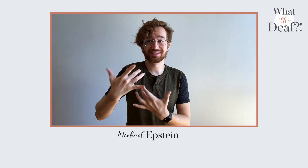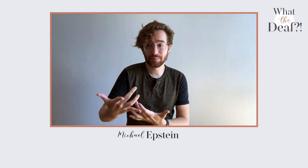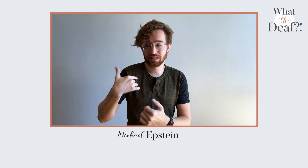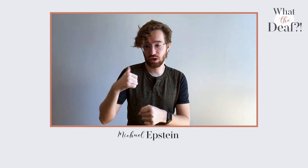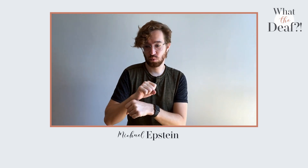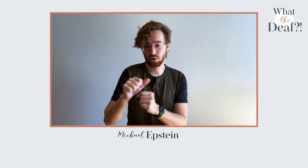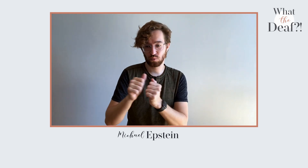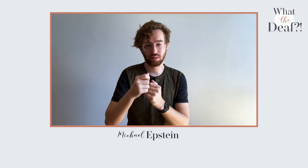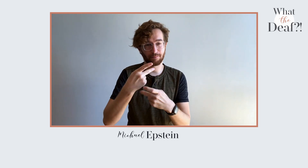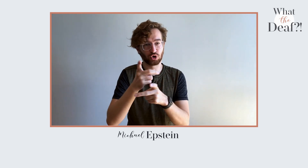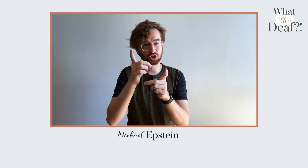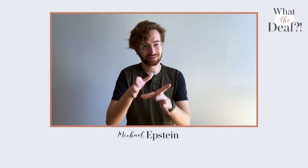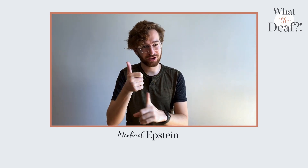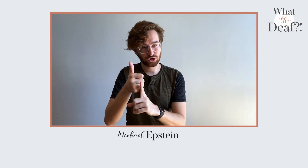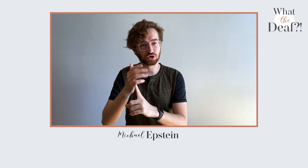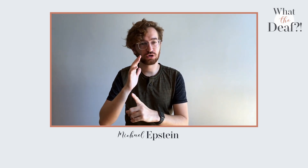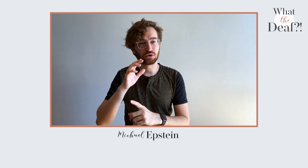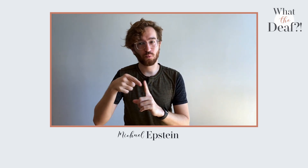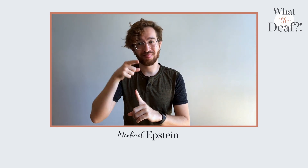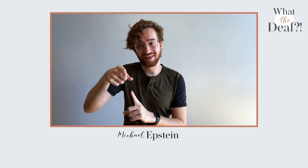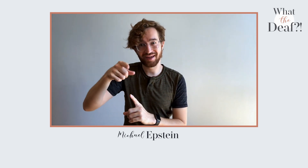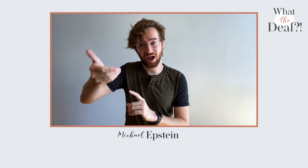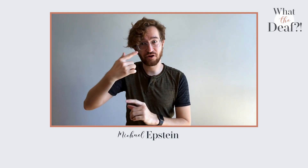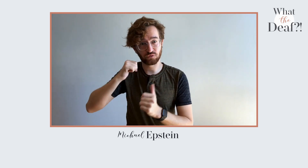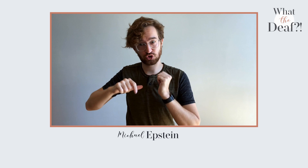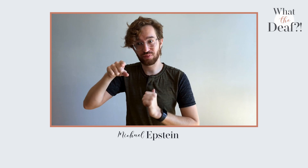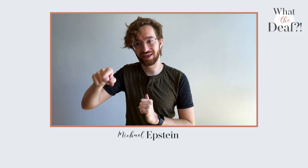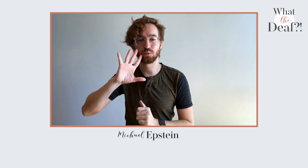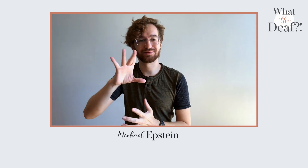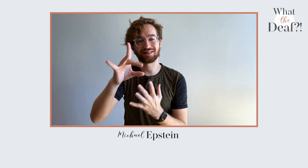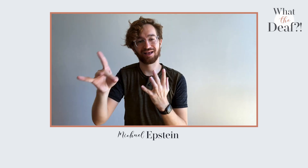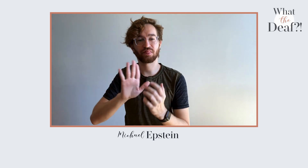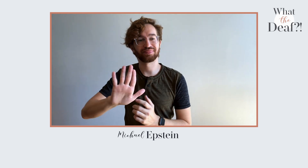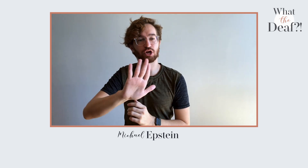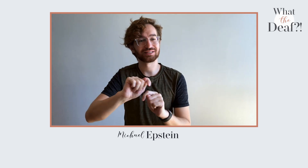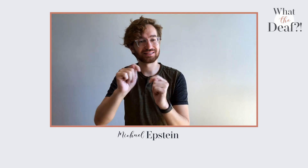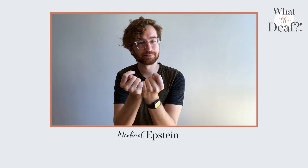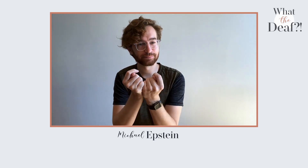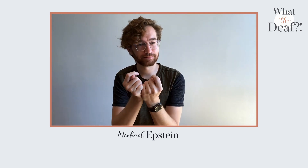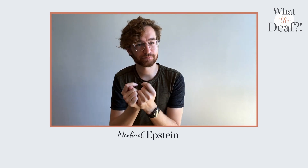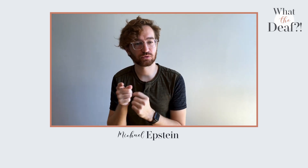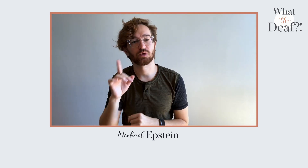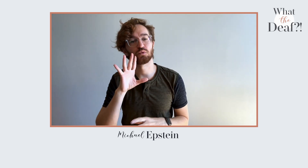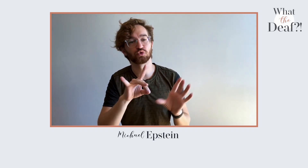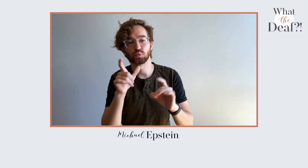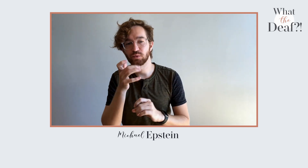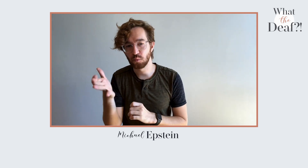Working with production designers, when they hire me for a specific show or when they hire anyone, they select their specific team.